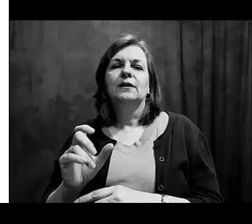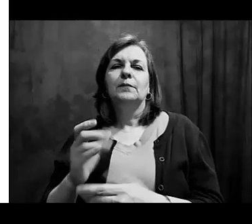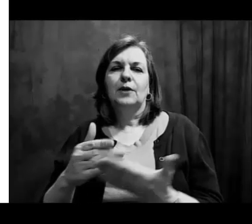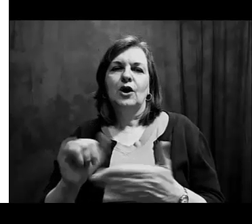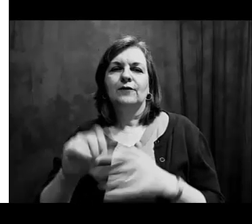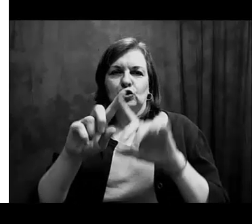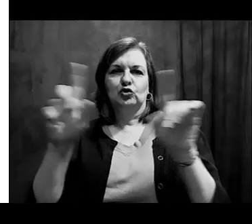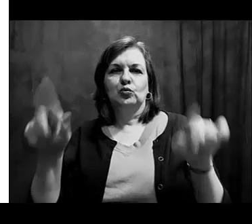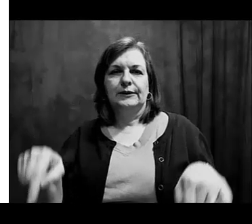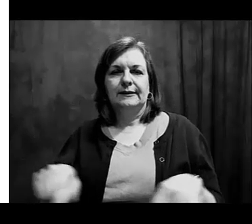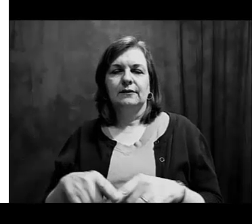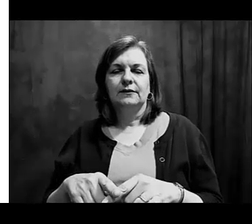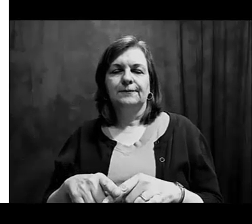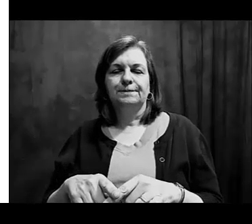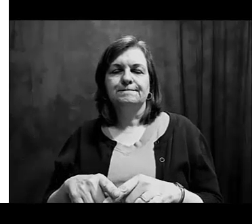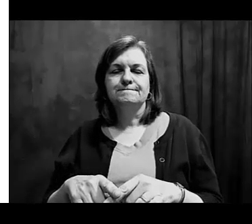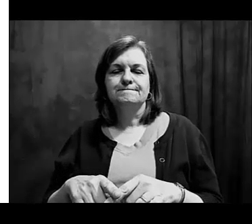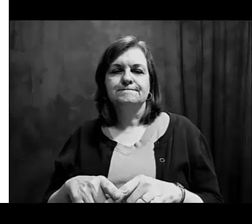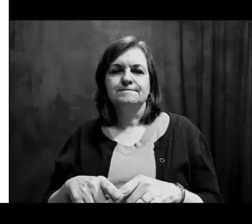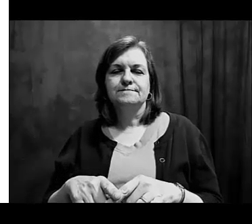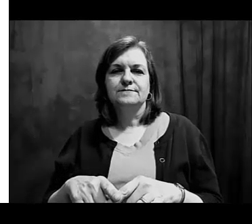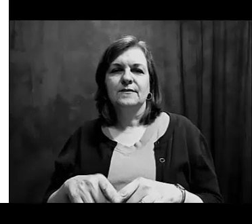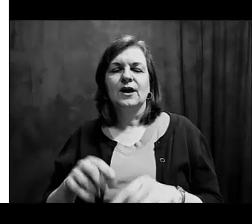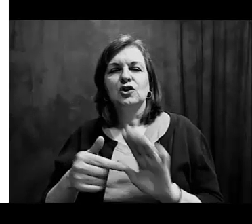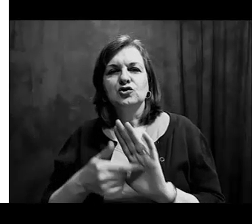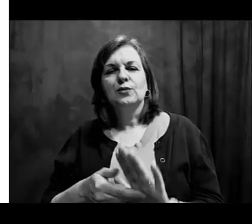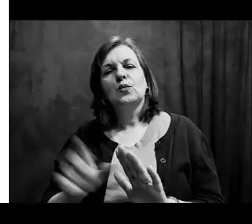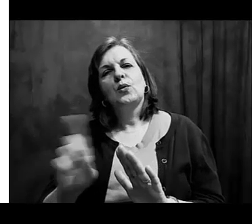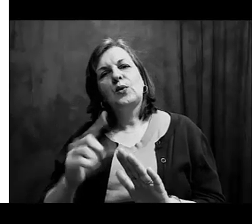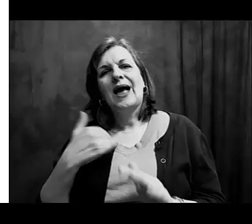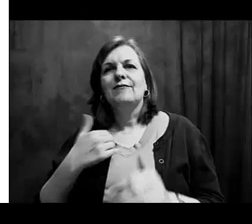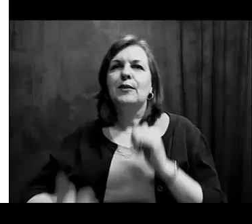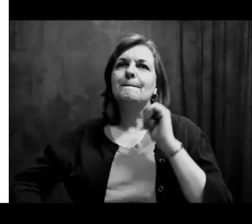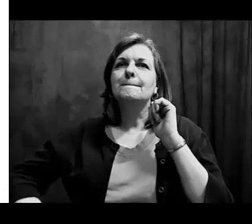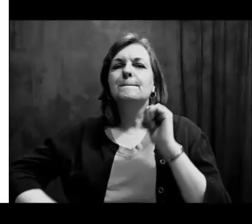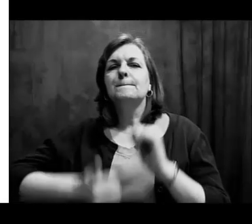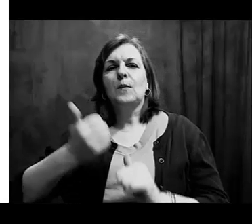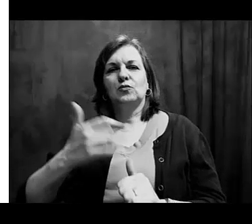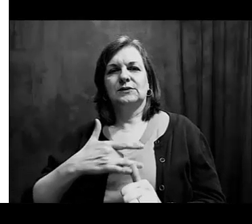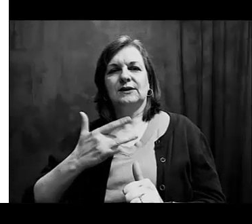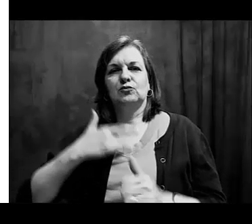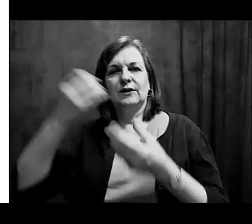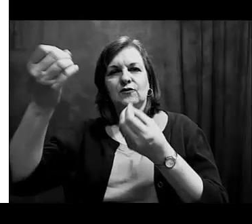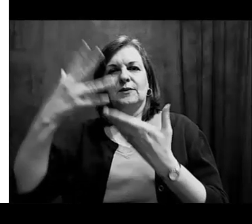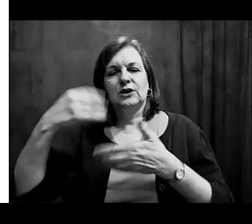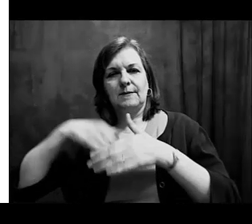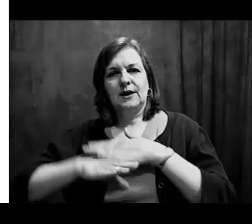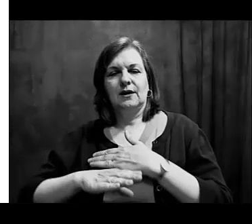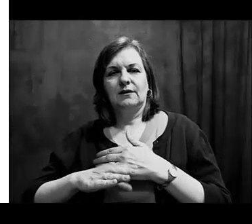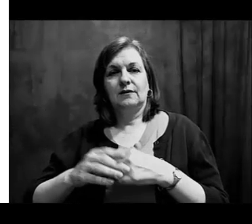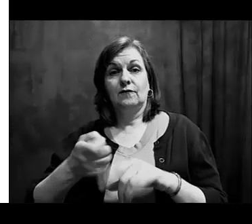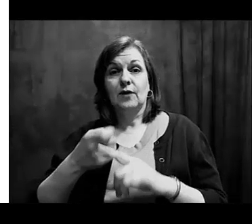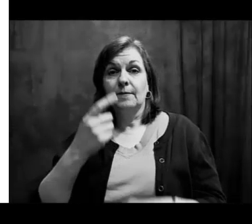where you would have the most sensory information coming in -- nose, eyes, tongue